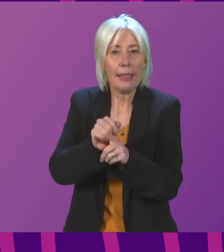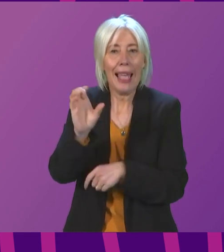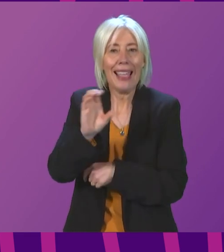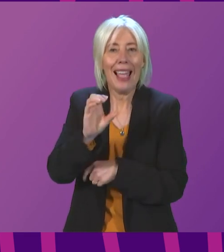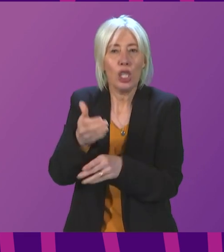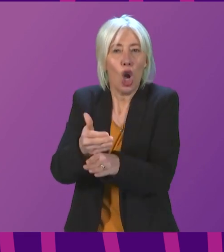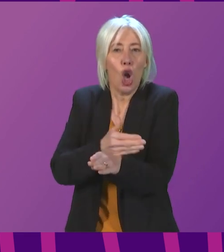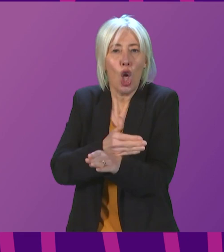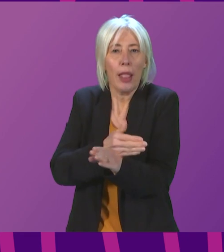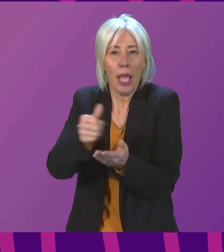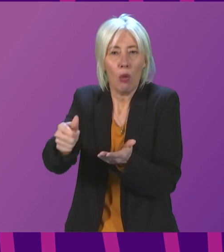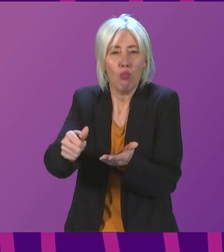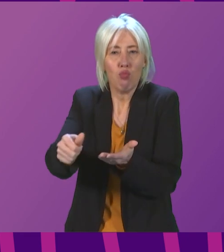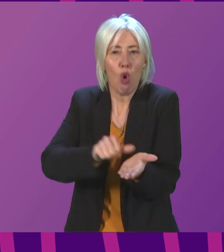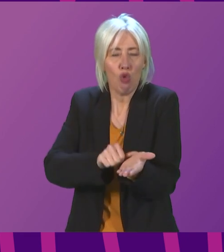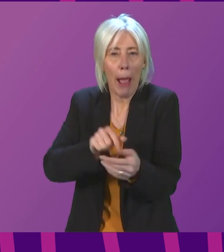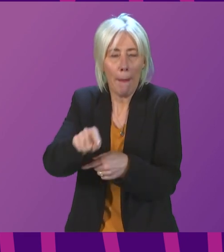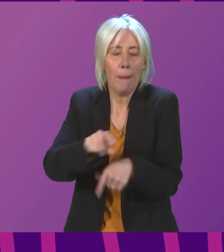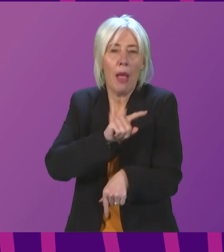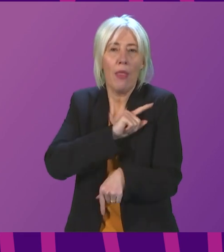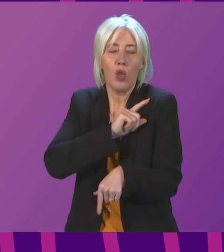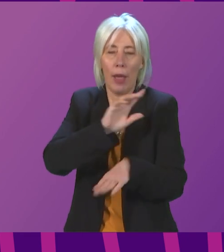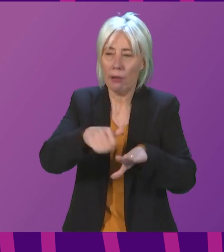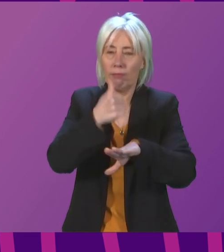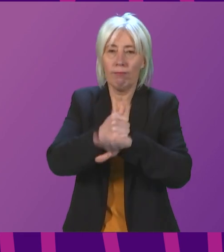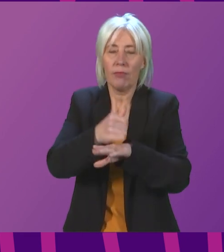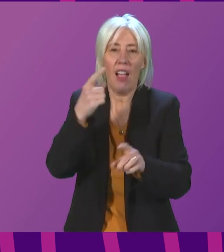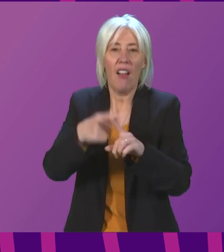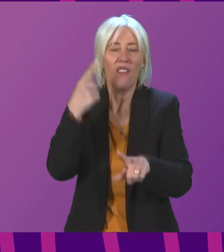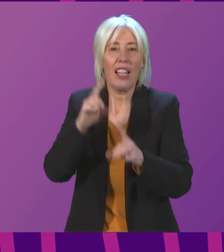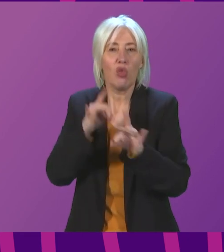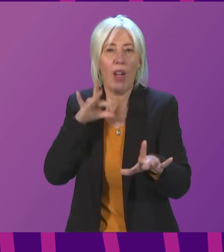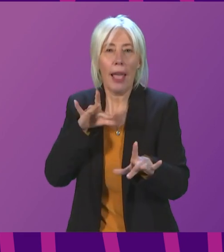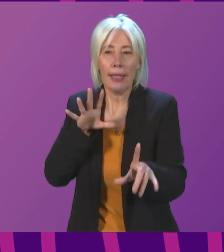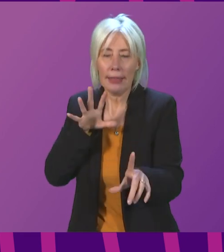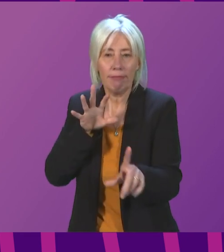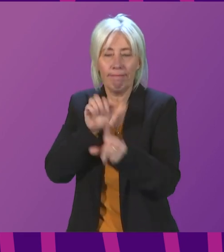we have established, or are establishing, fast-track cancer diagnostic centres so that